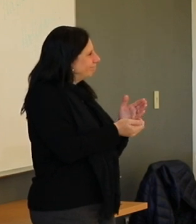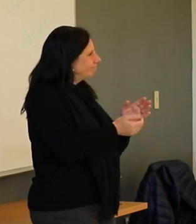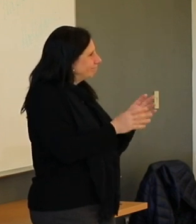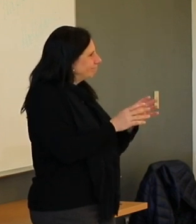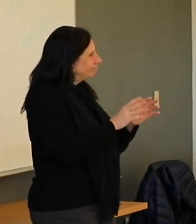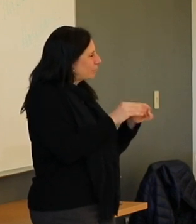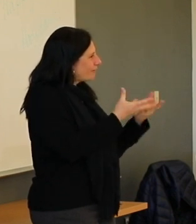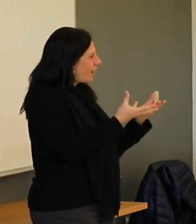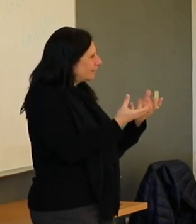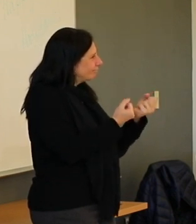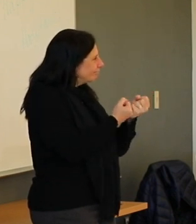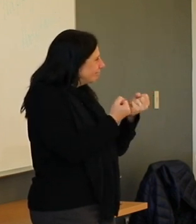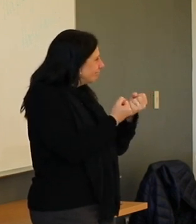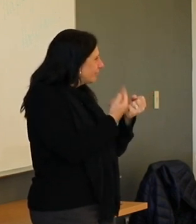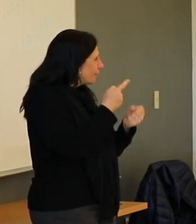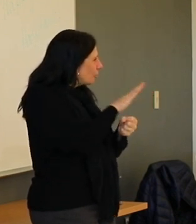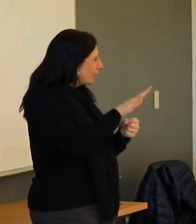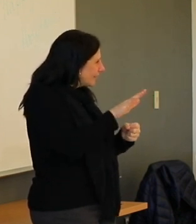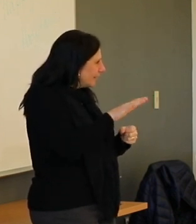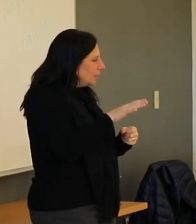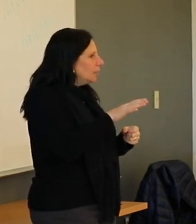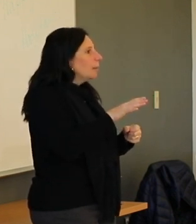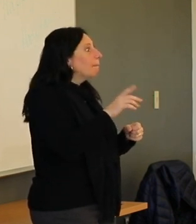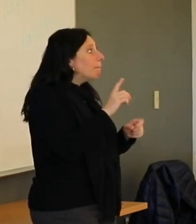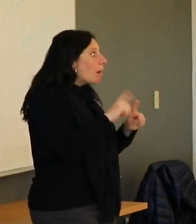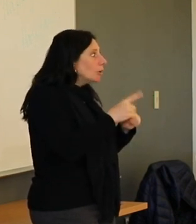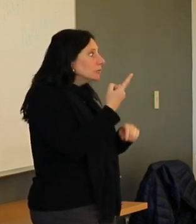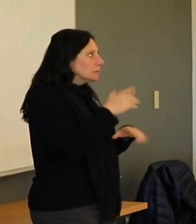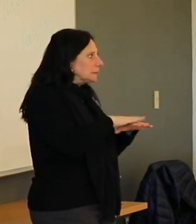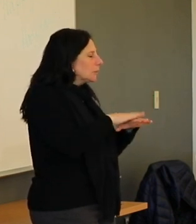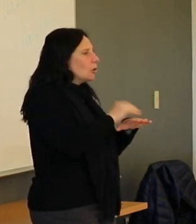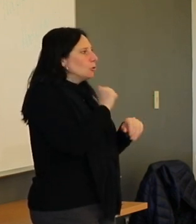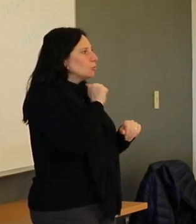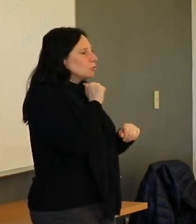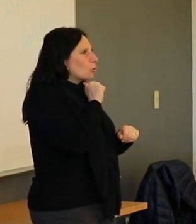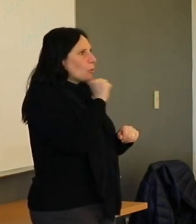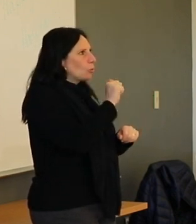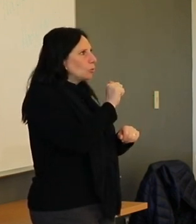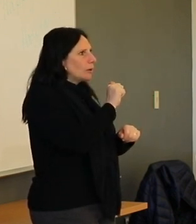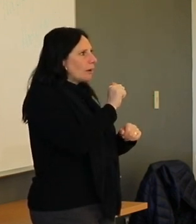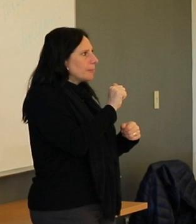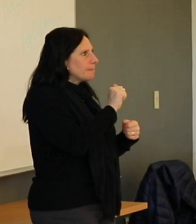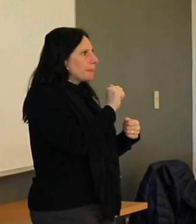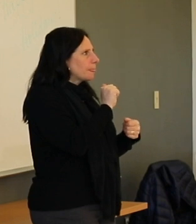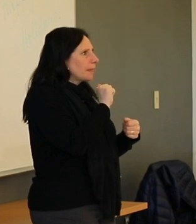The only thing I will caution you about do not put anything that can link back to a student.